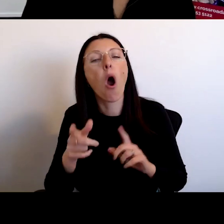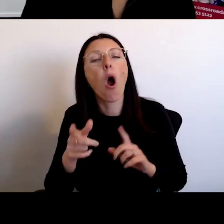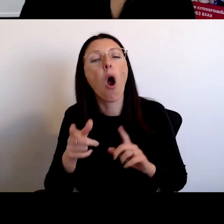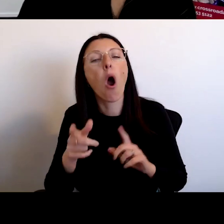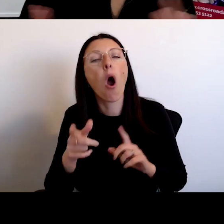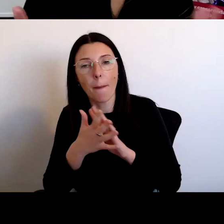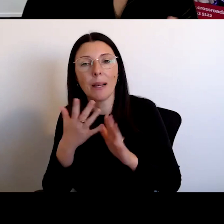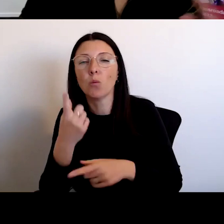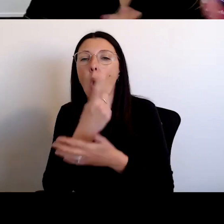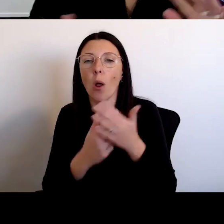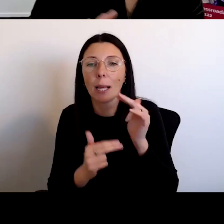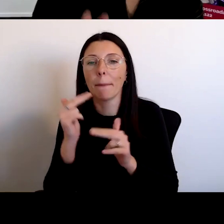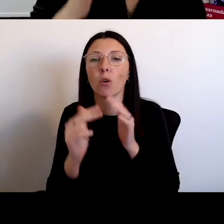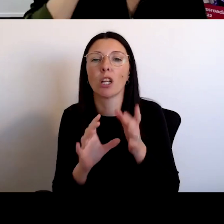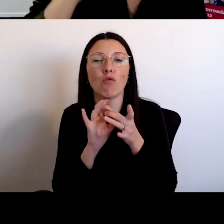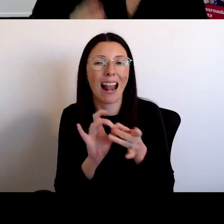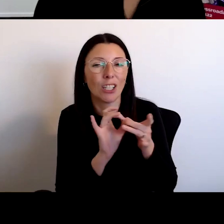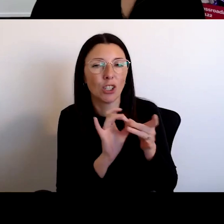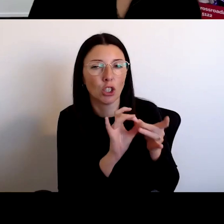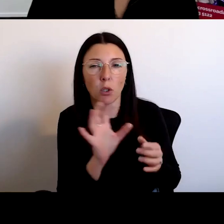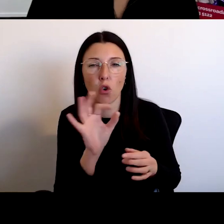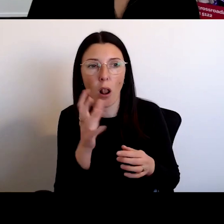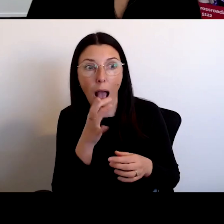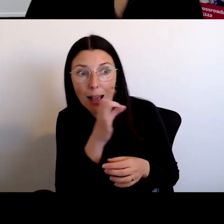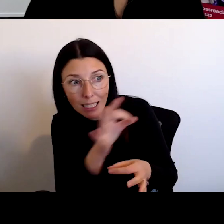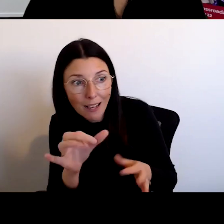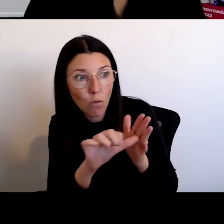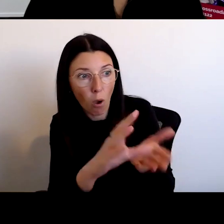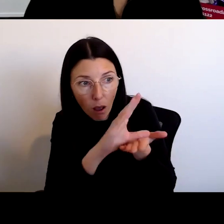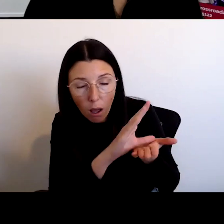I think that shared language, whatever it is, for your organisation